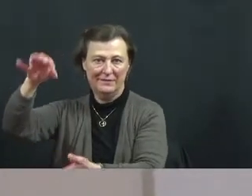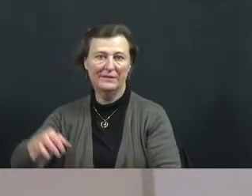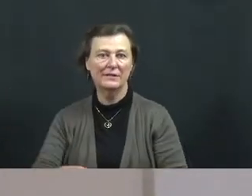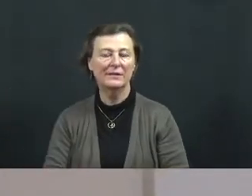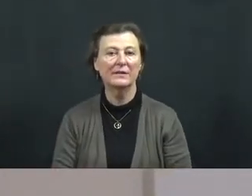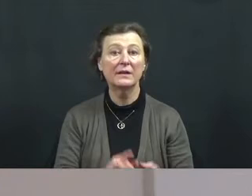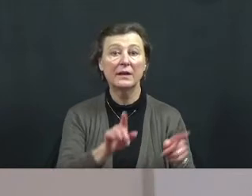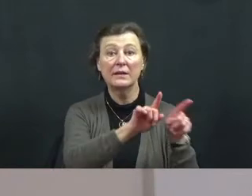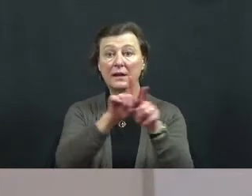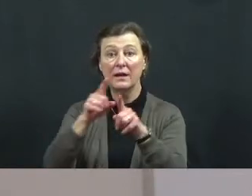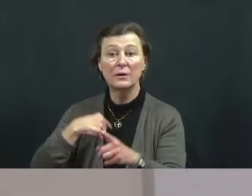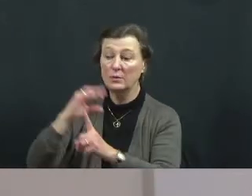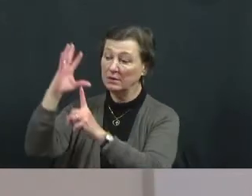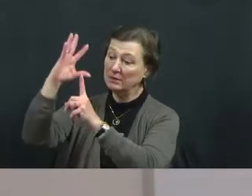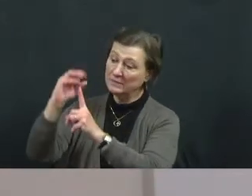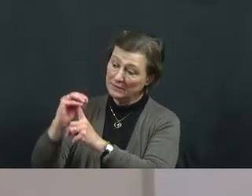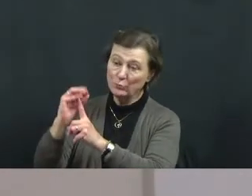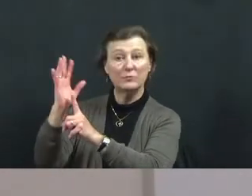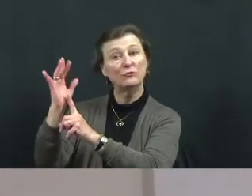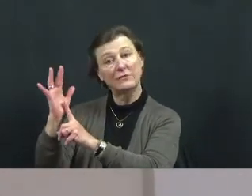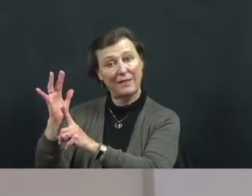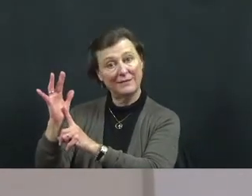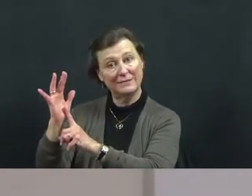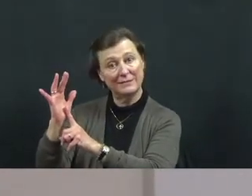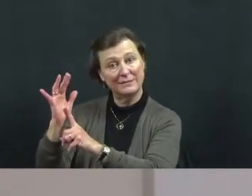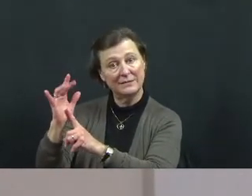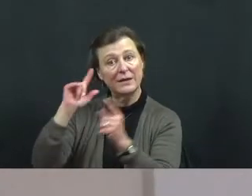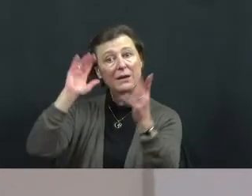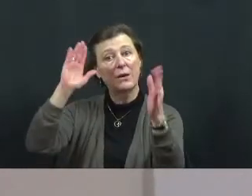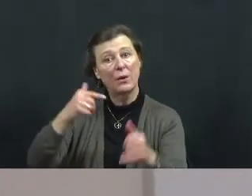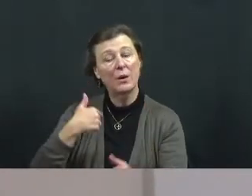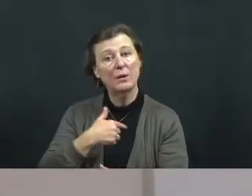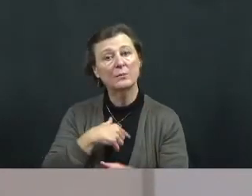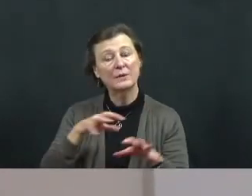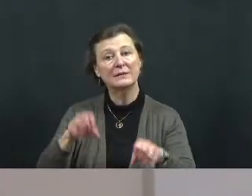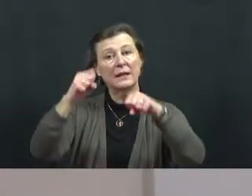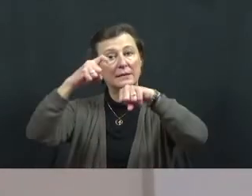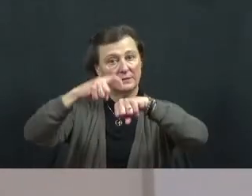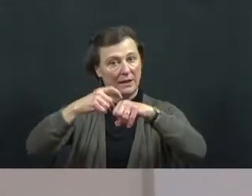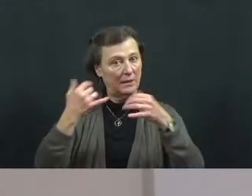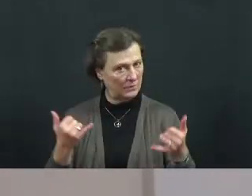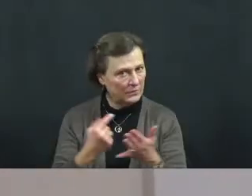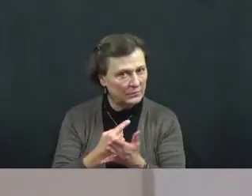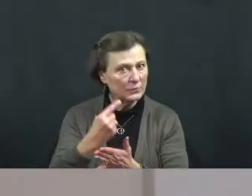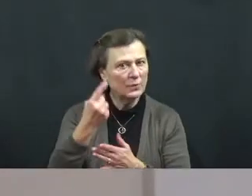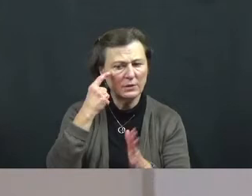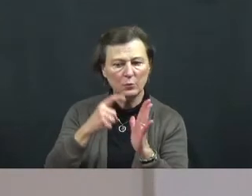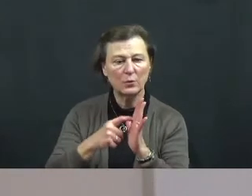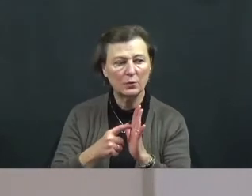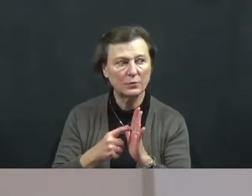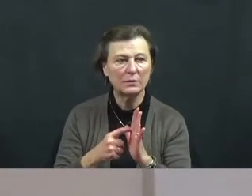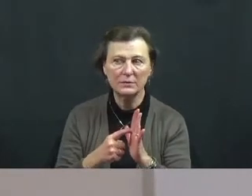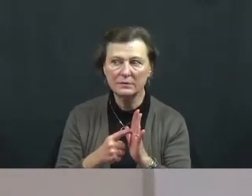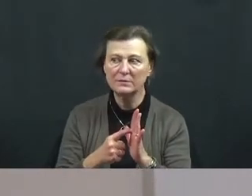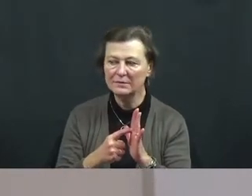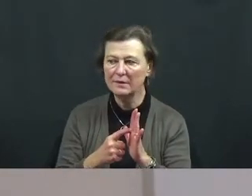As we extinguish the chalices, may we take the time this week to notice our gifts and